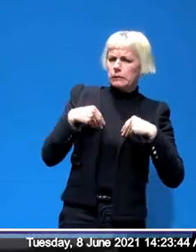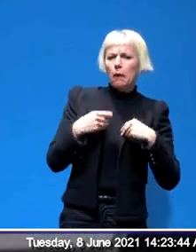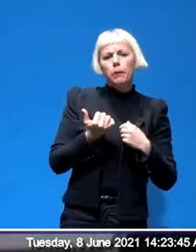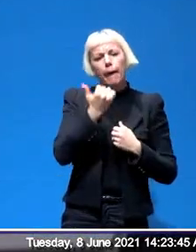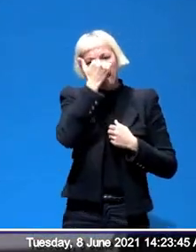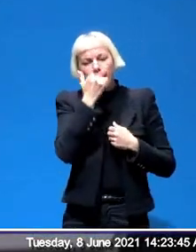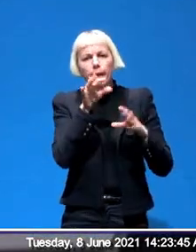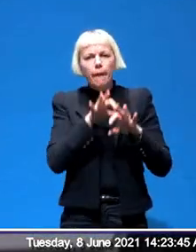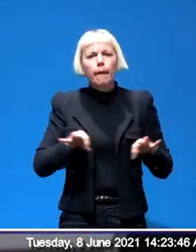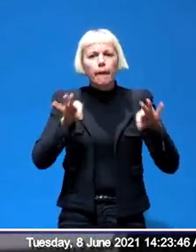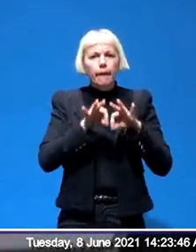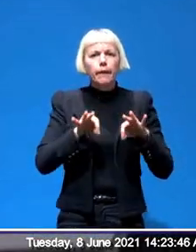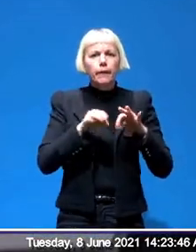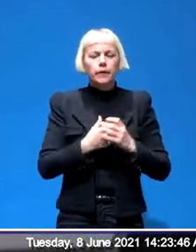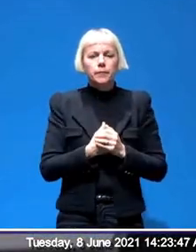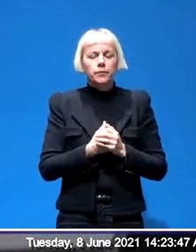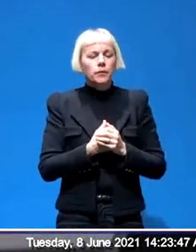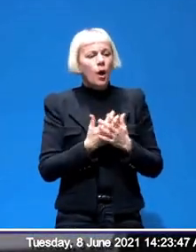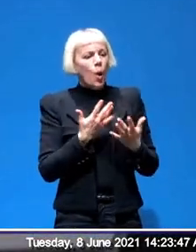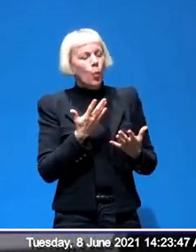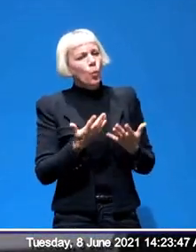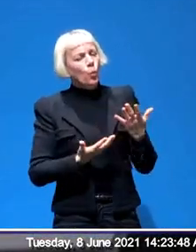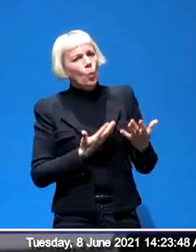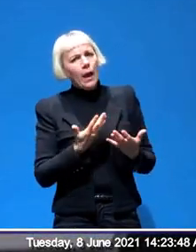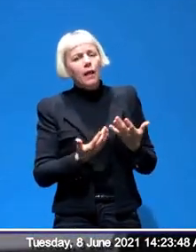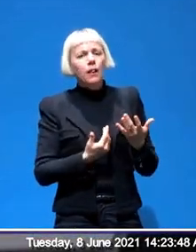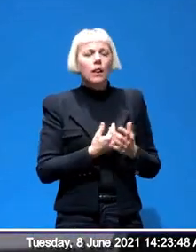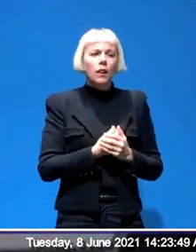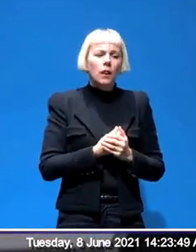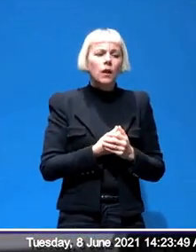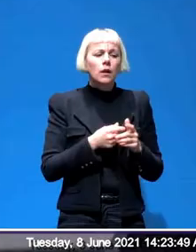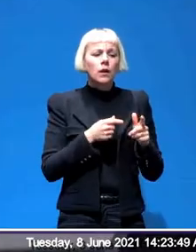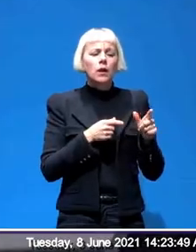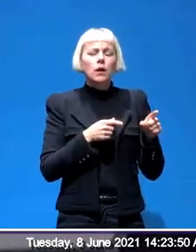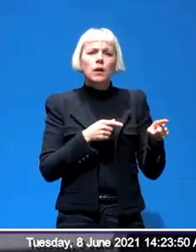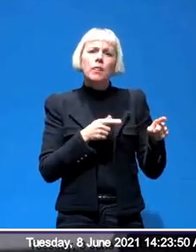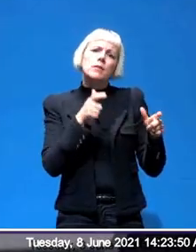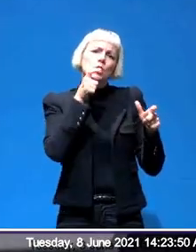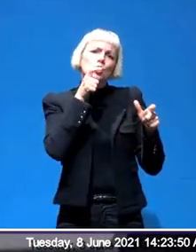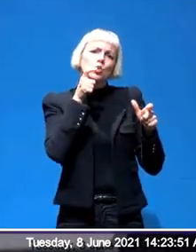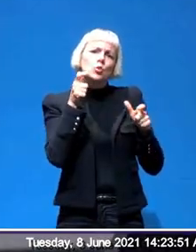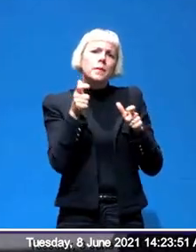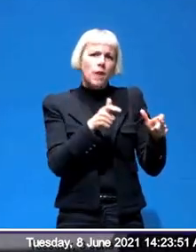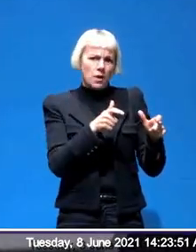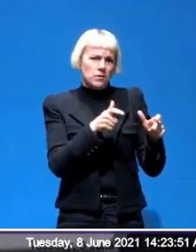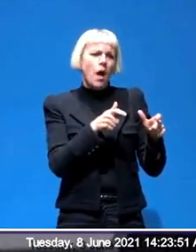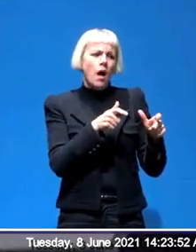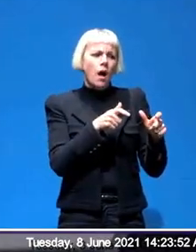Well, it's the supervisor did the initial review and should have